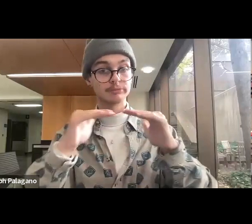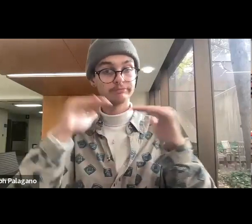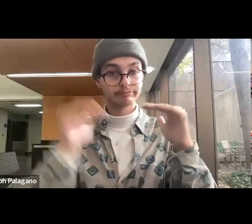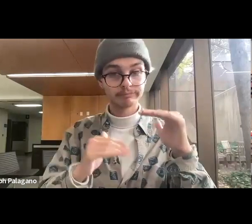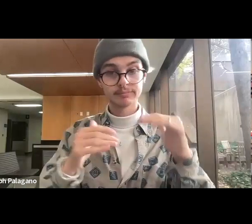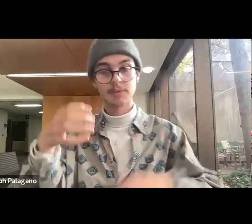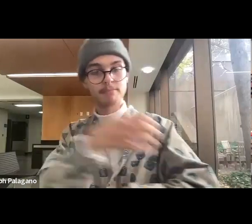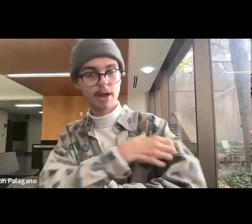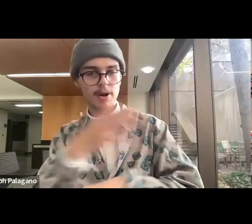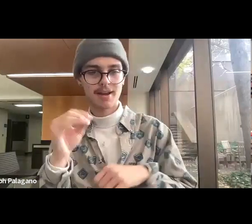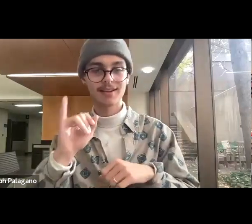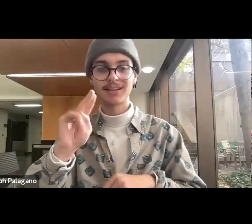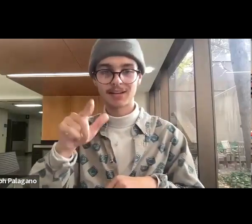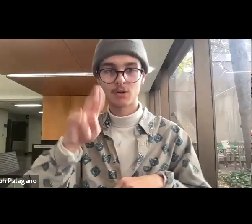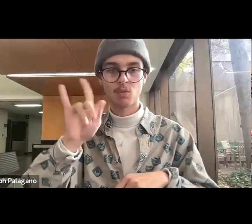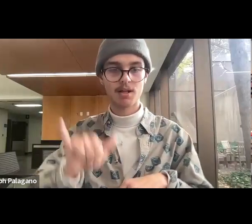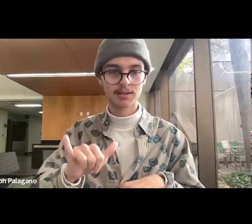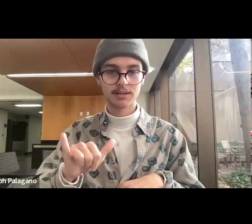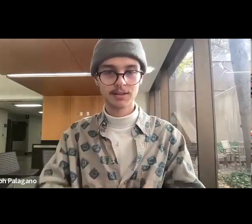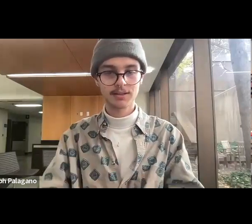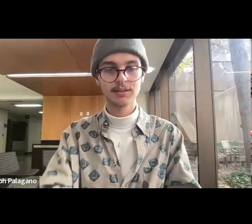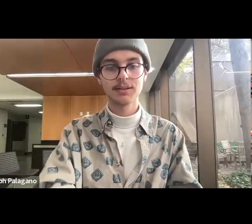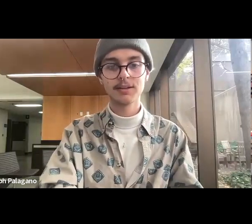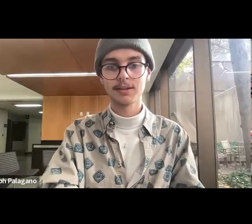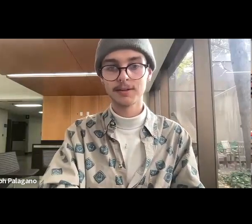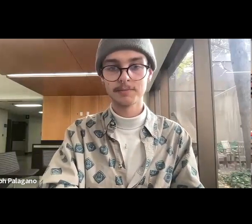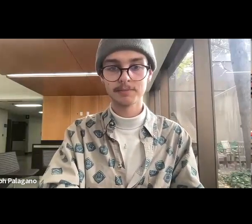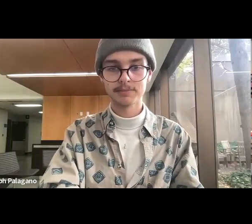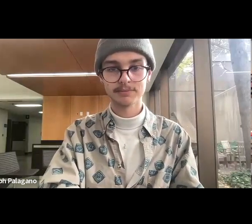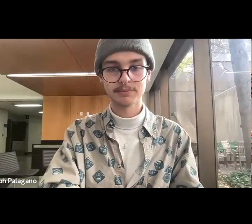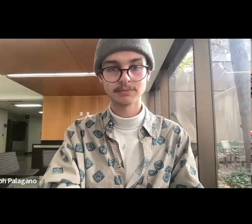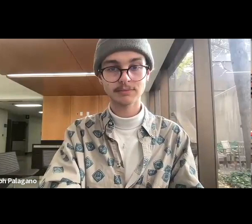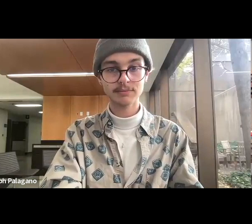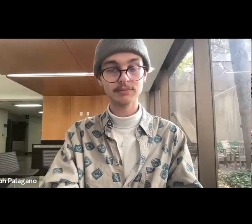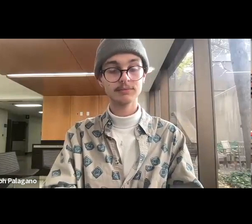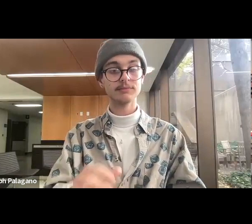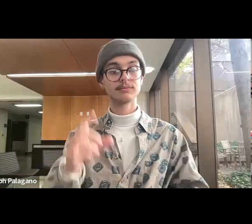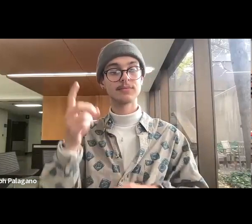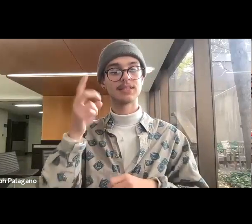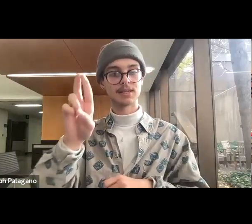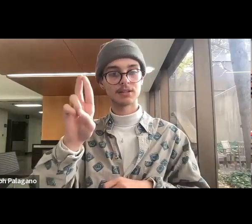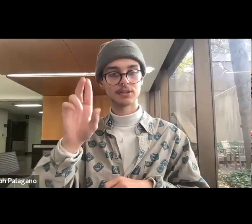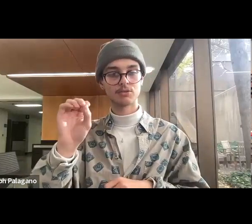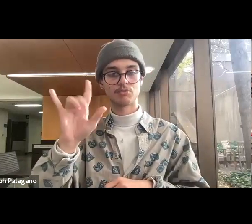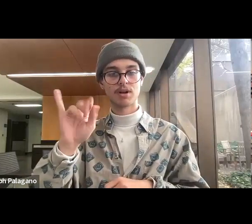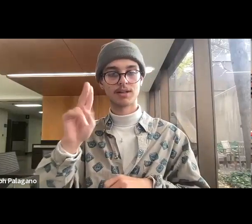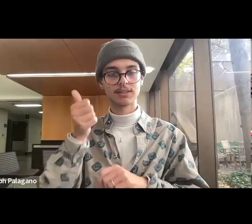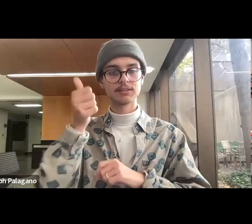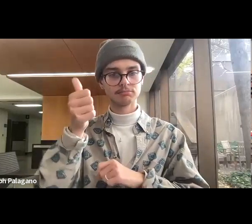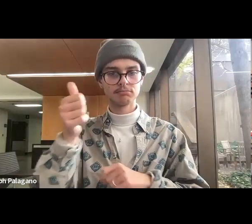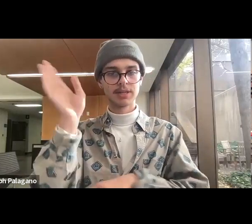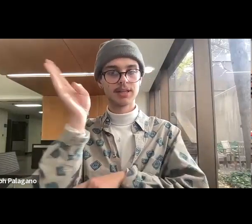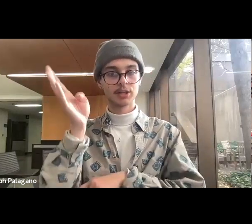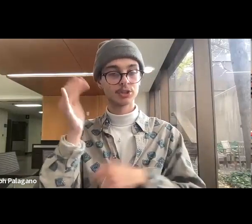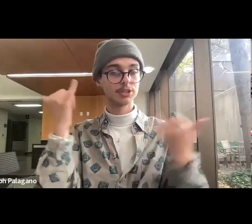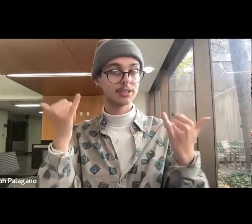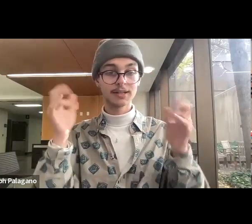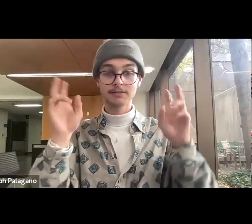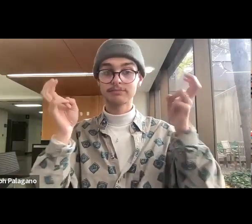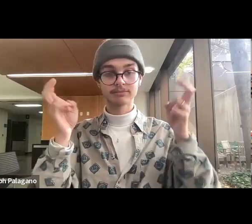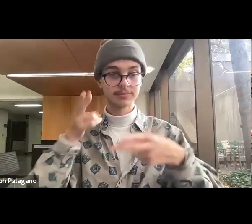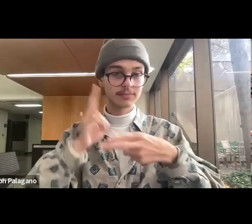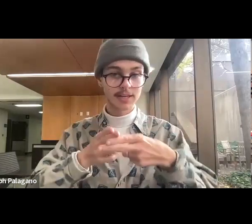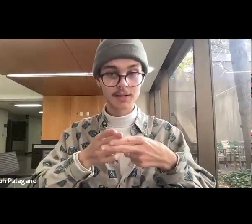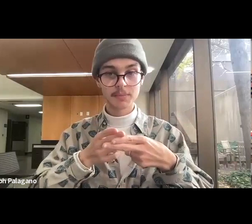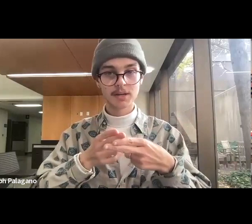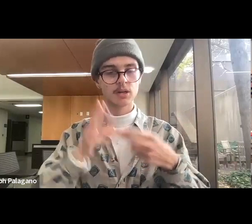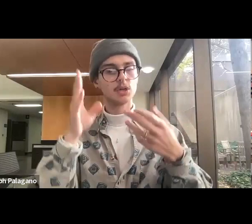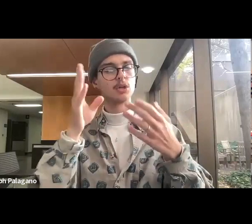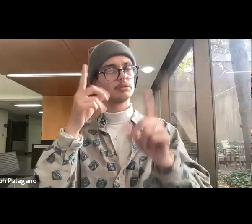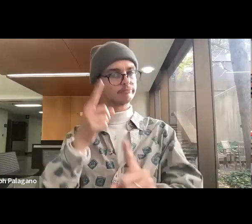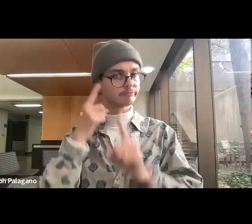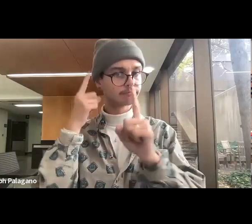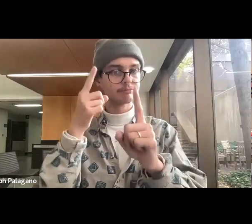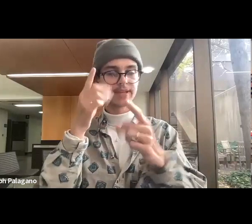difference, power, and inequality.